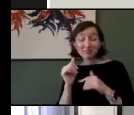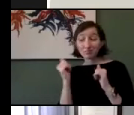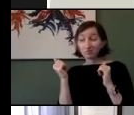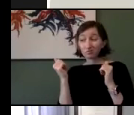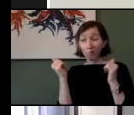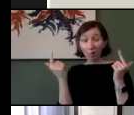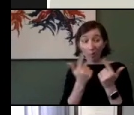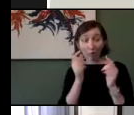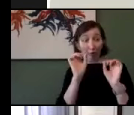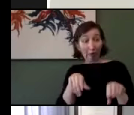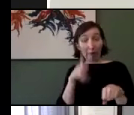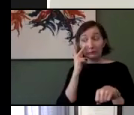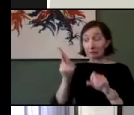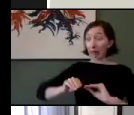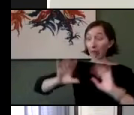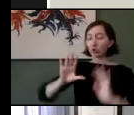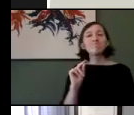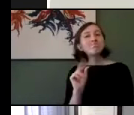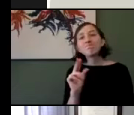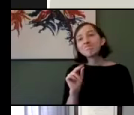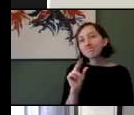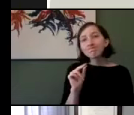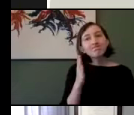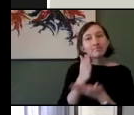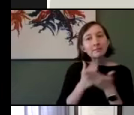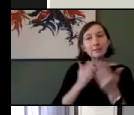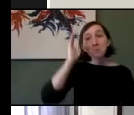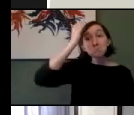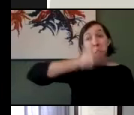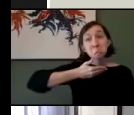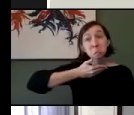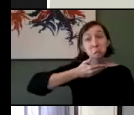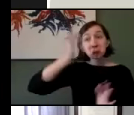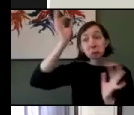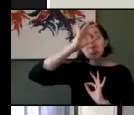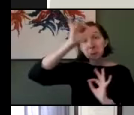They're not all visible. There are absolutely barriers for some folks